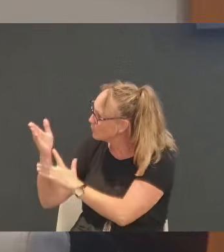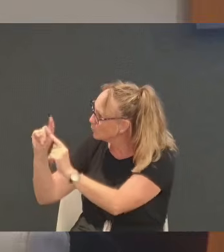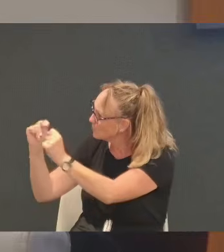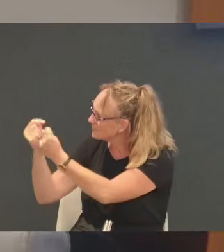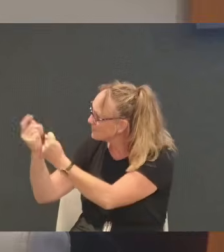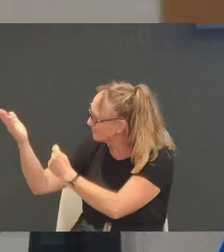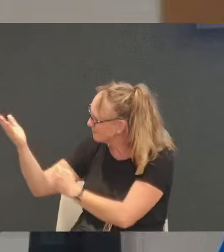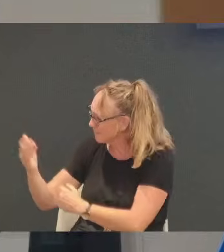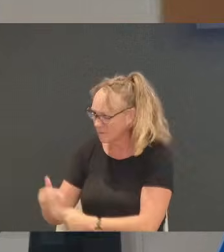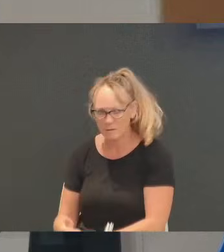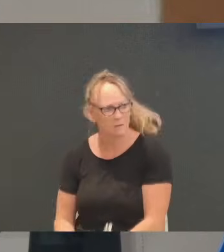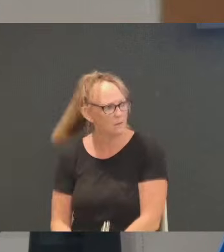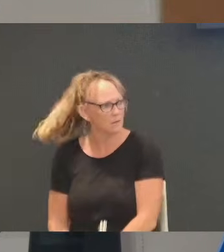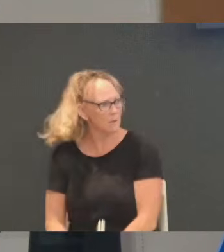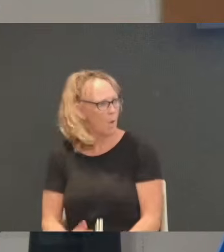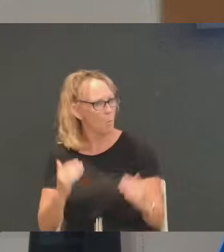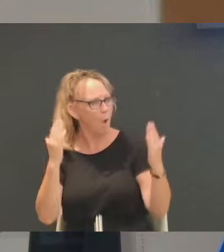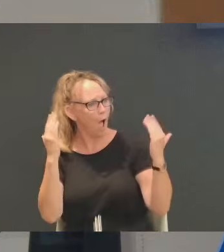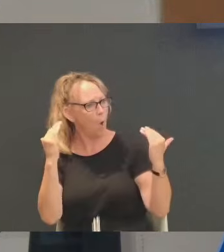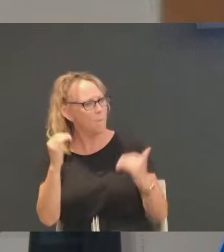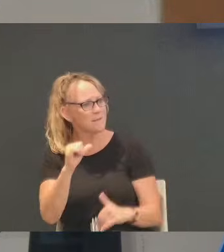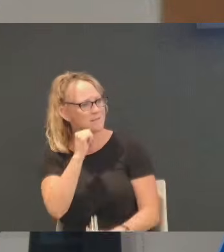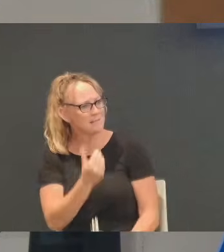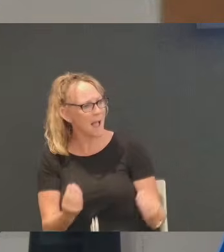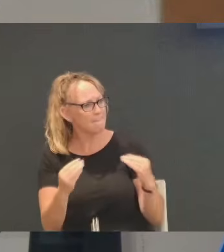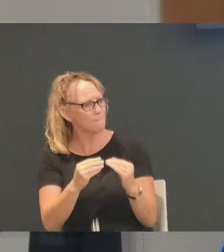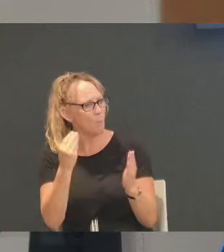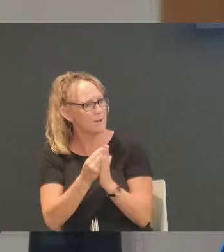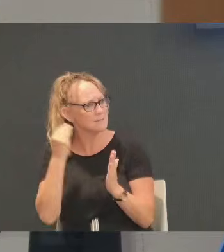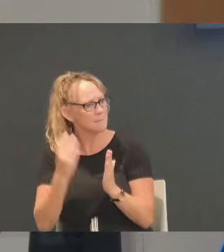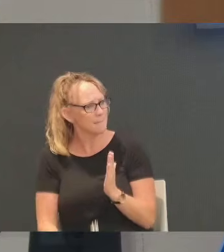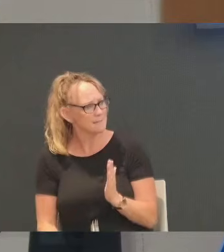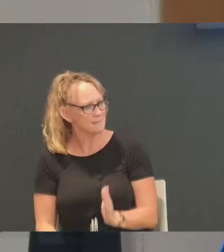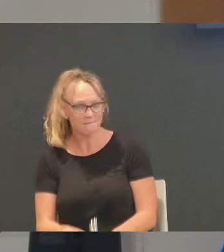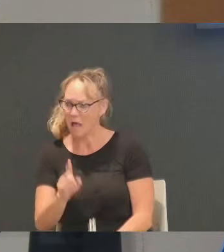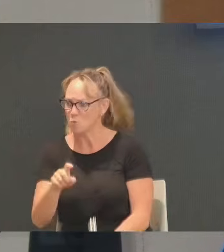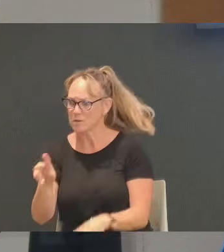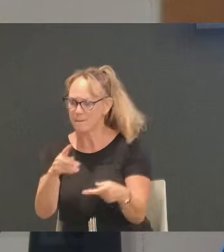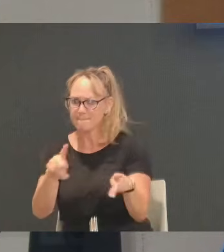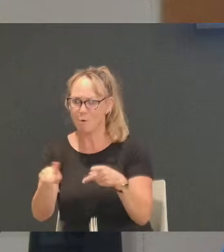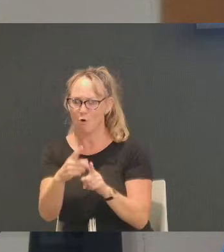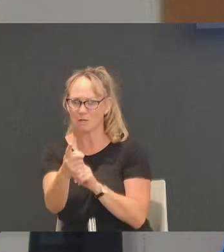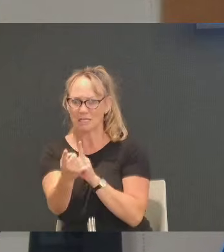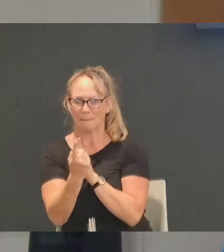I hope it doesn't get more expensive. I don't want those tailgators coming after after me. and then